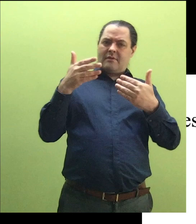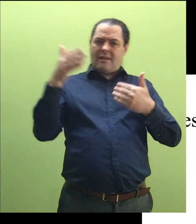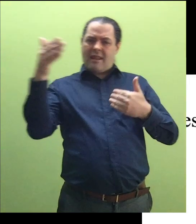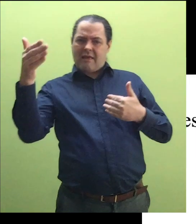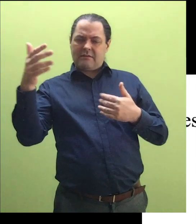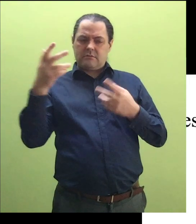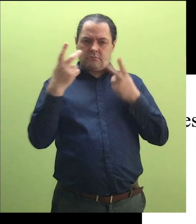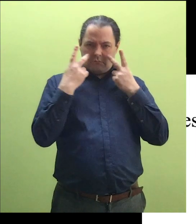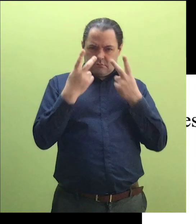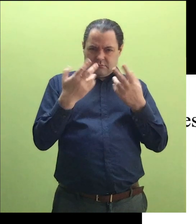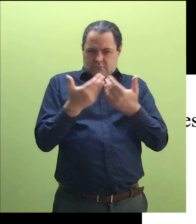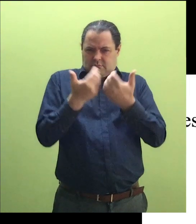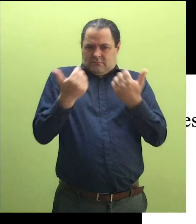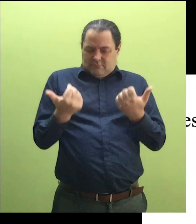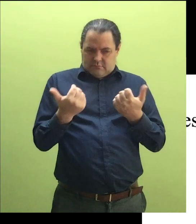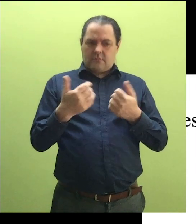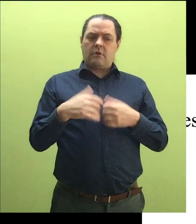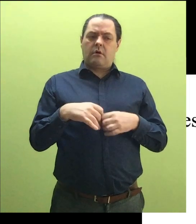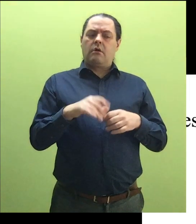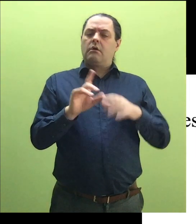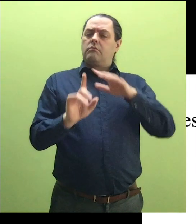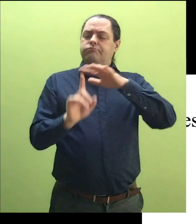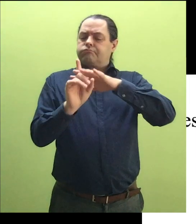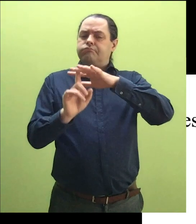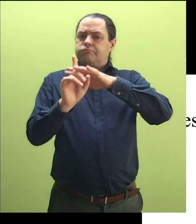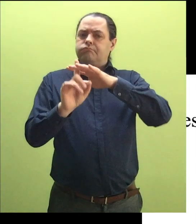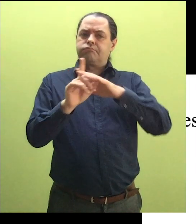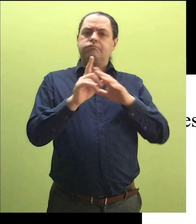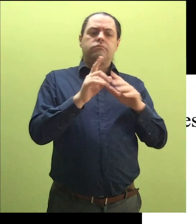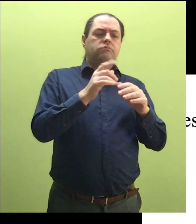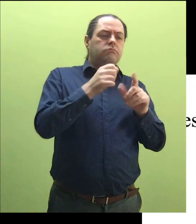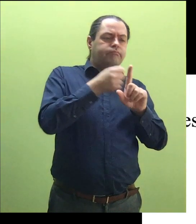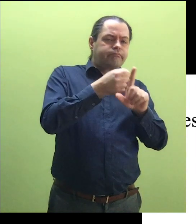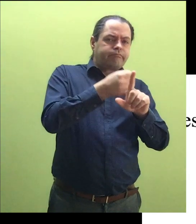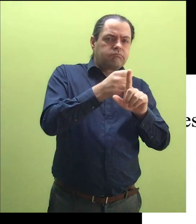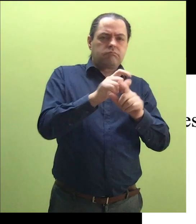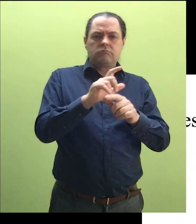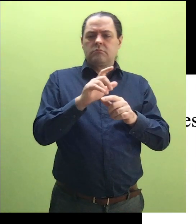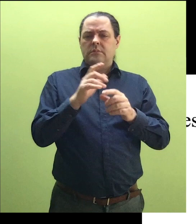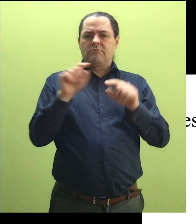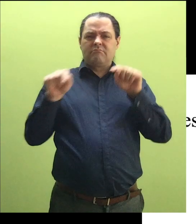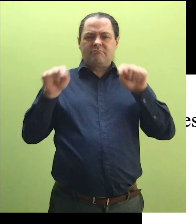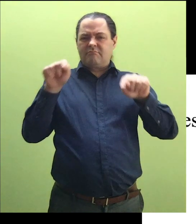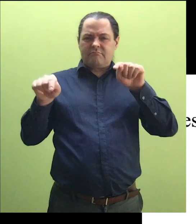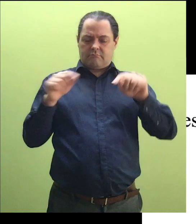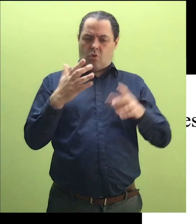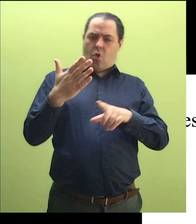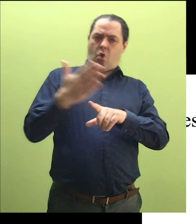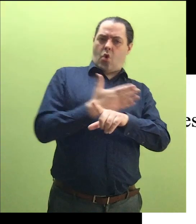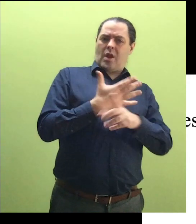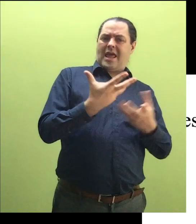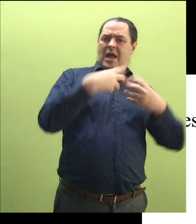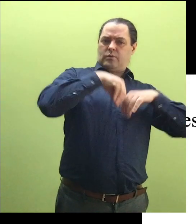alternation strategy produced by the early acquisition group, and divided this to the total number of instances of each alternation